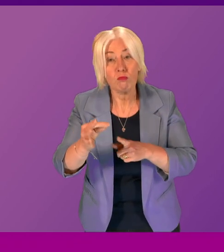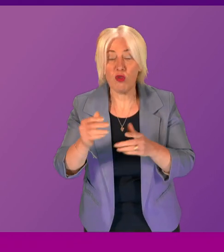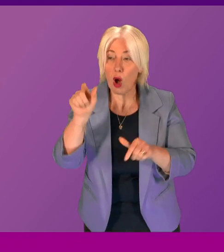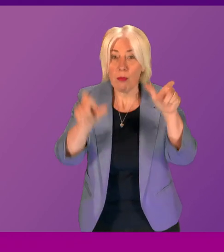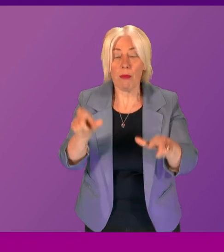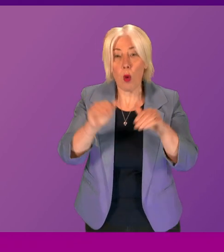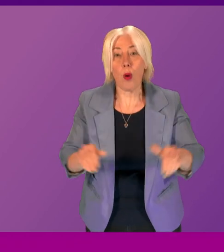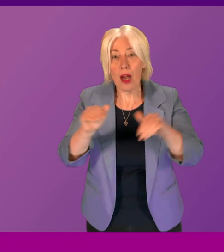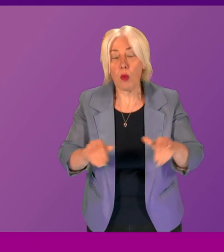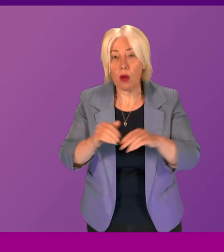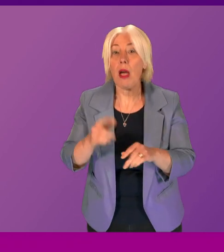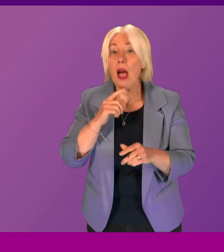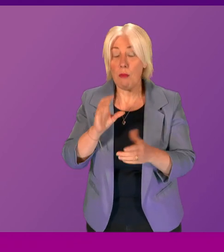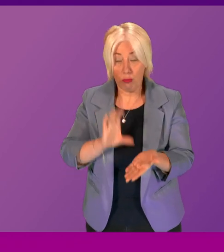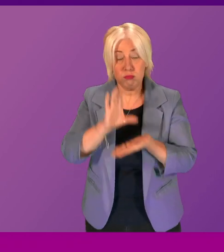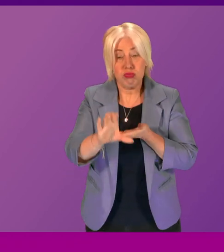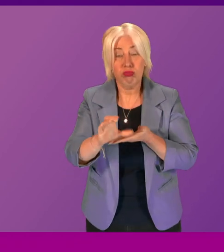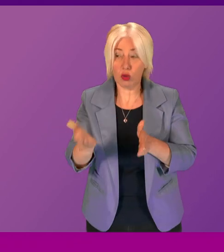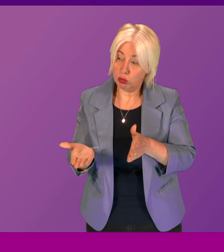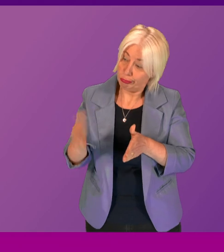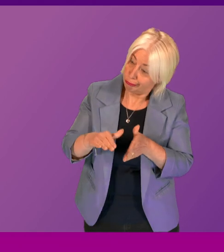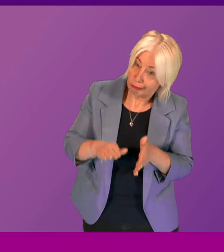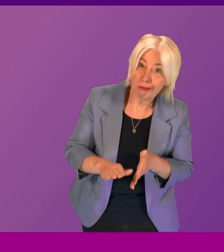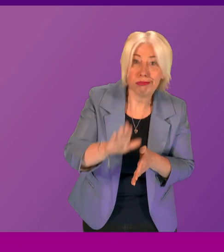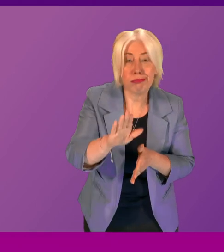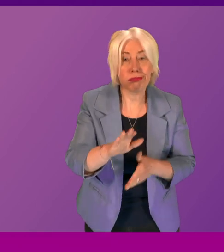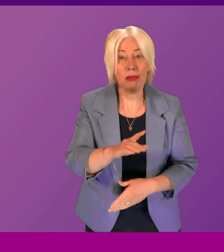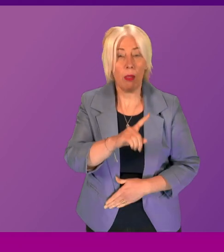We are investing in our recovery, which is why we saw, for example, the number of operations